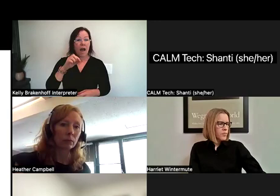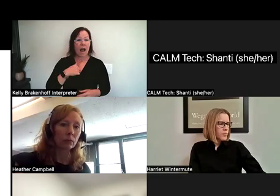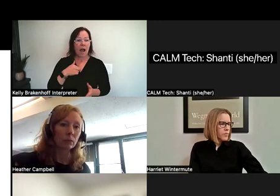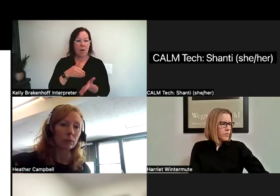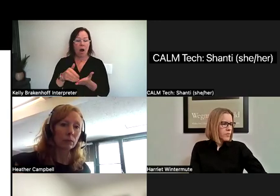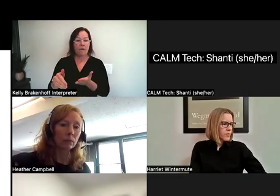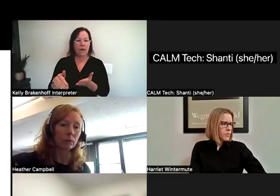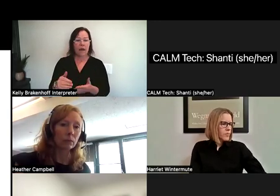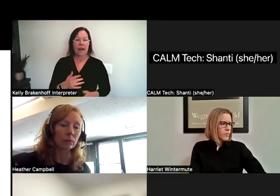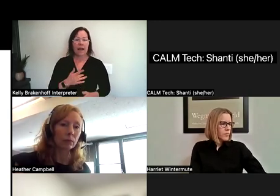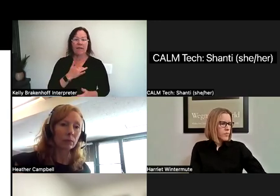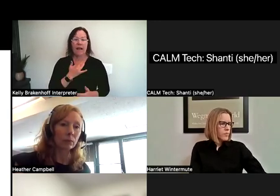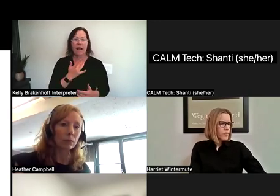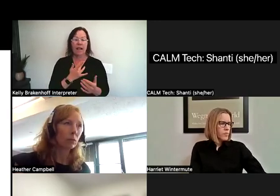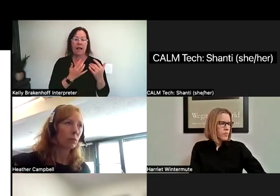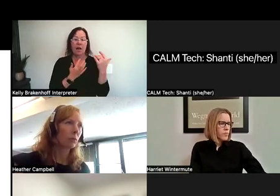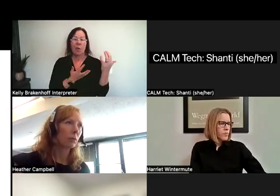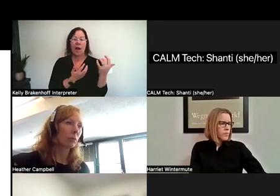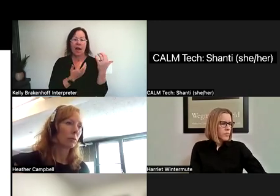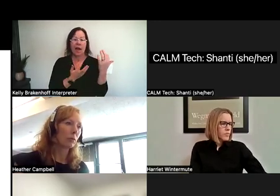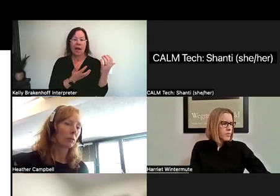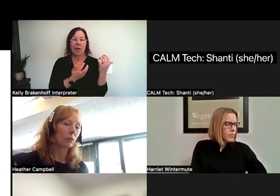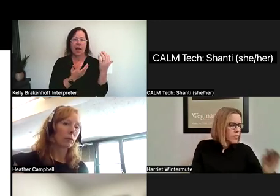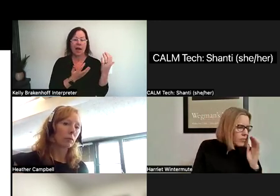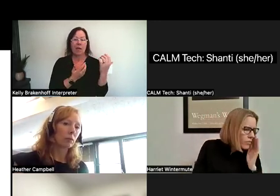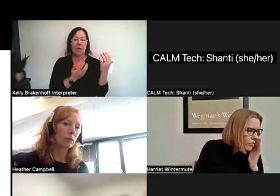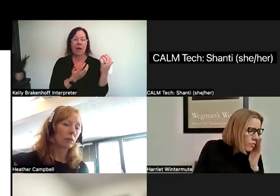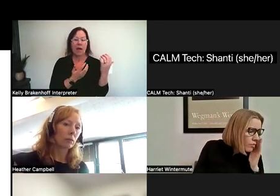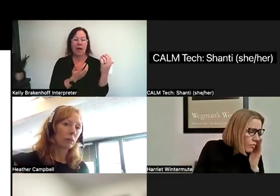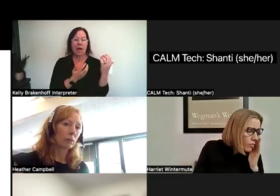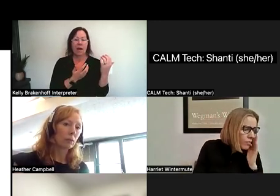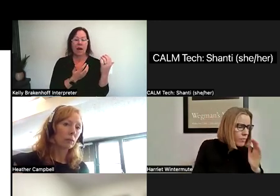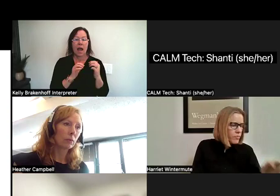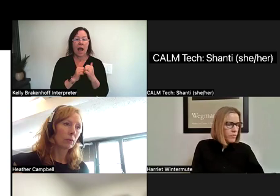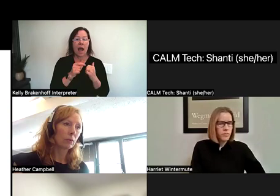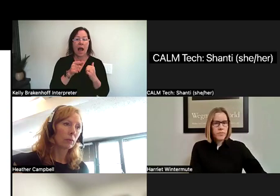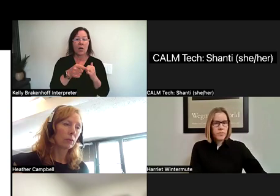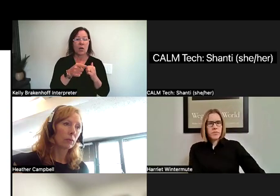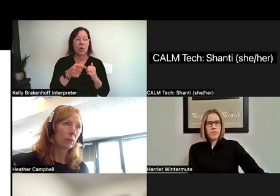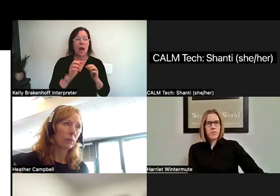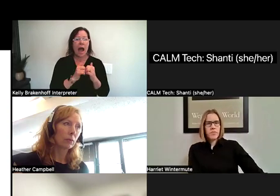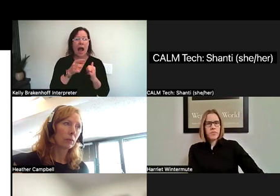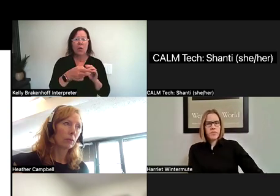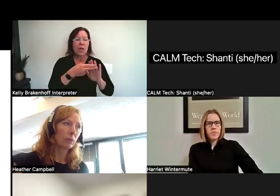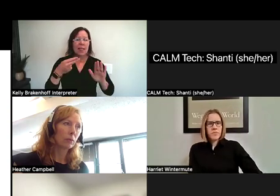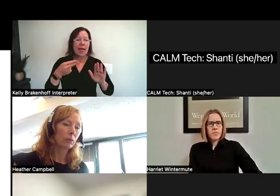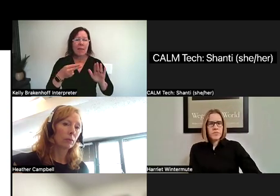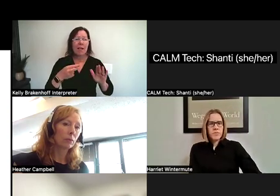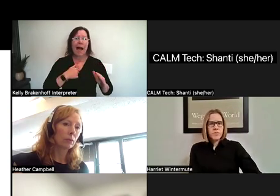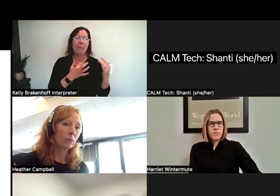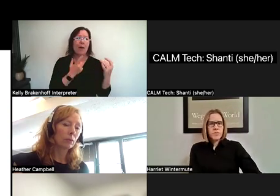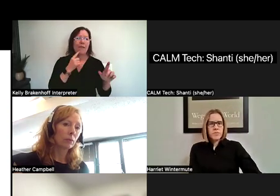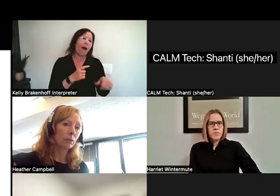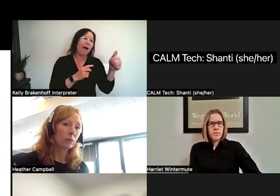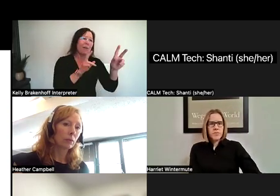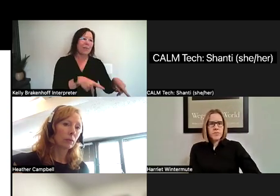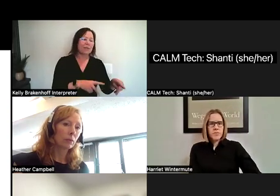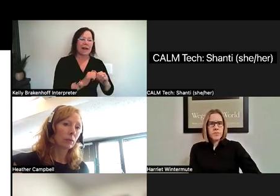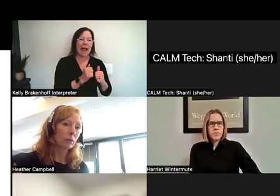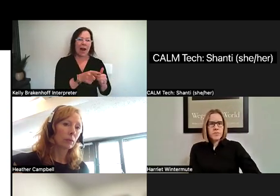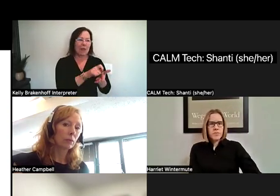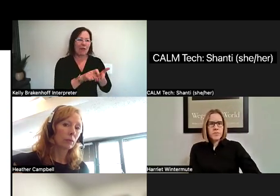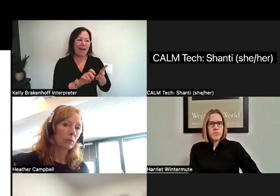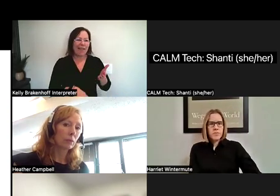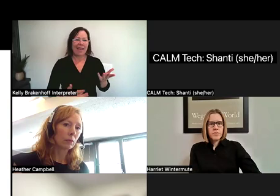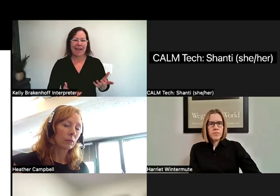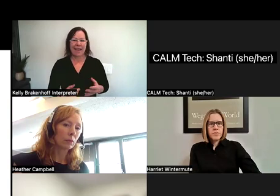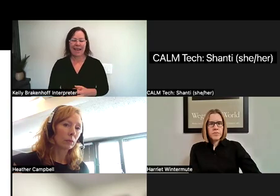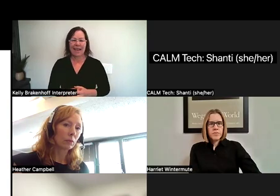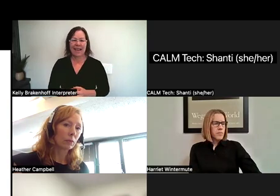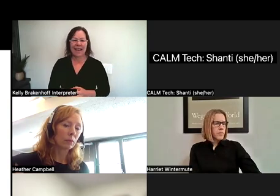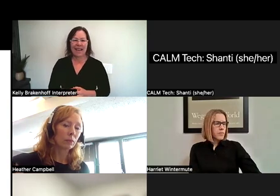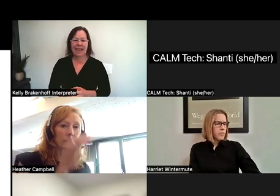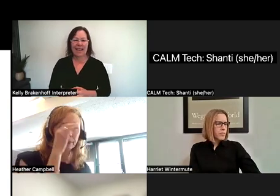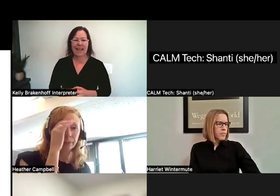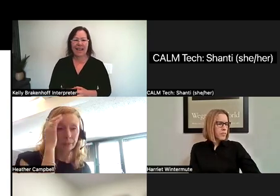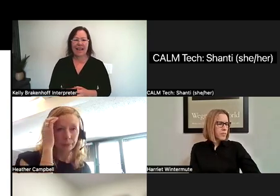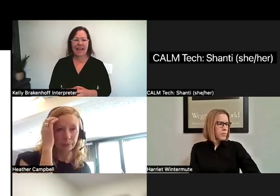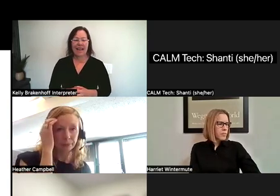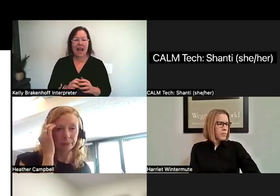state of waiting. How do you label it when you're waiting for a specific person? I guess how to you